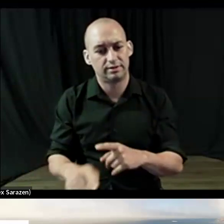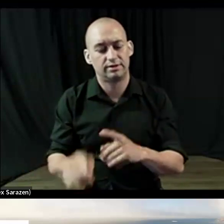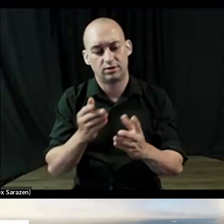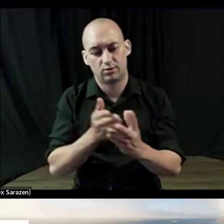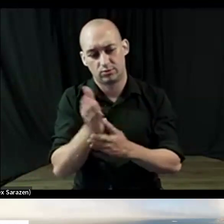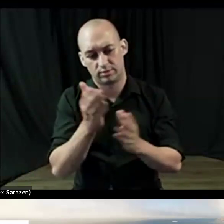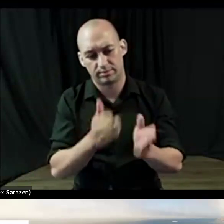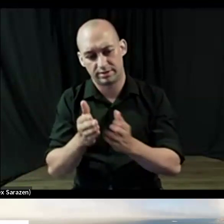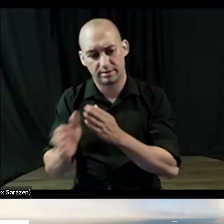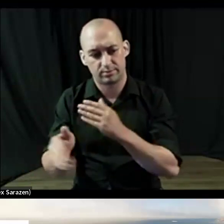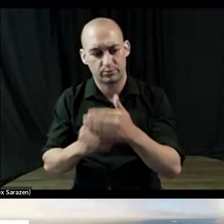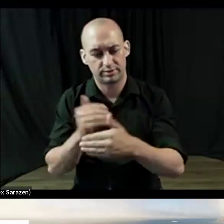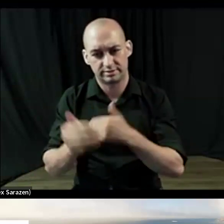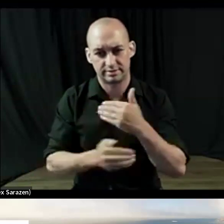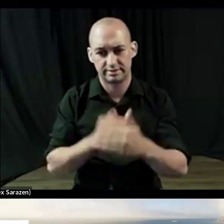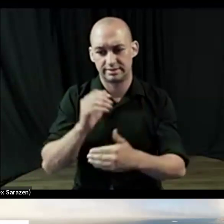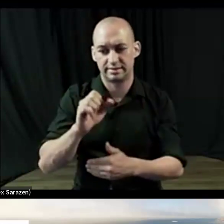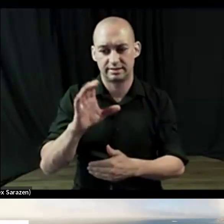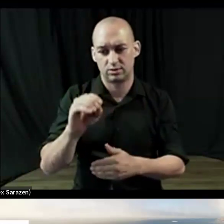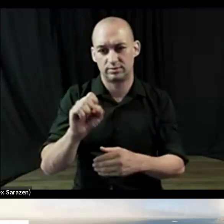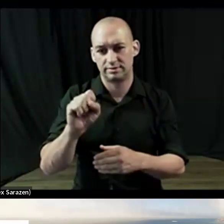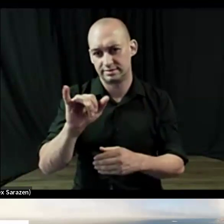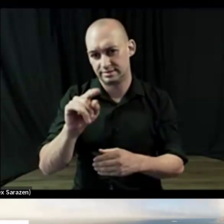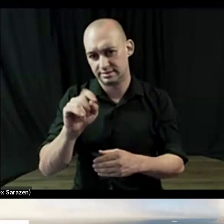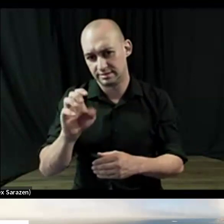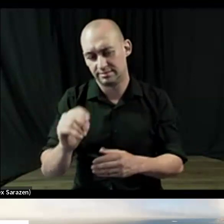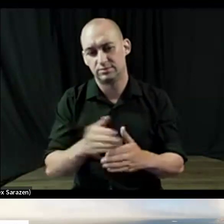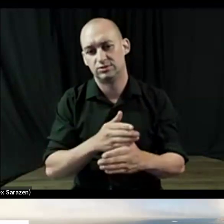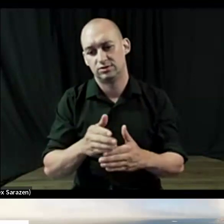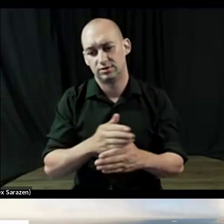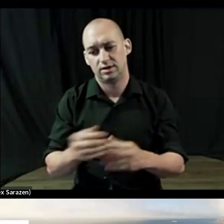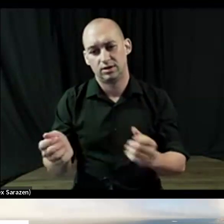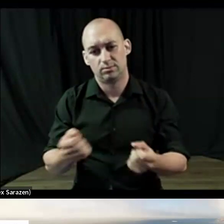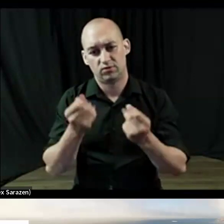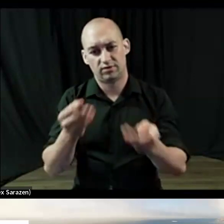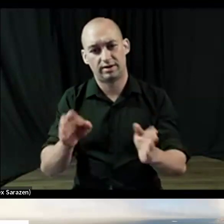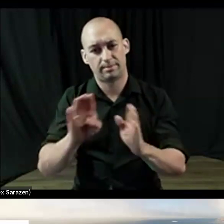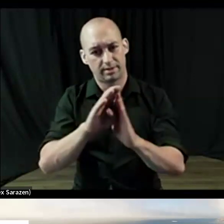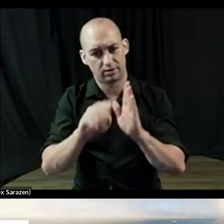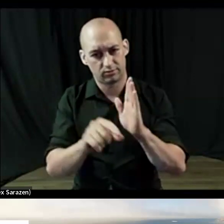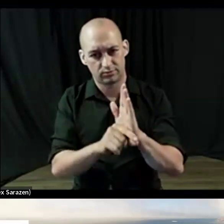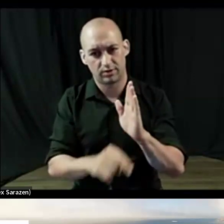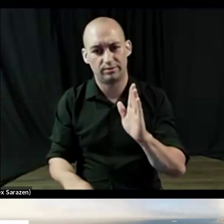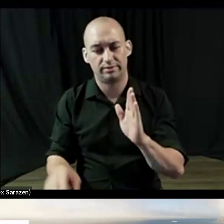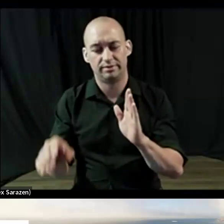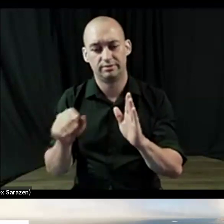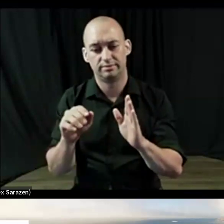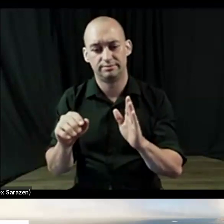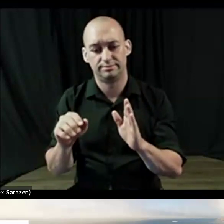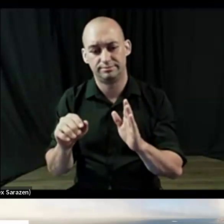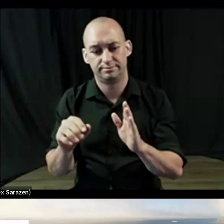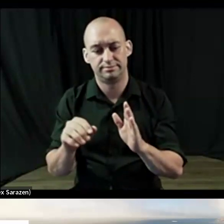ecosystem and shared that, you know, I think, to provide context that the funding through